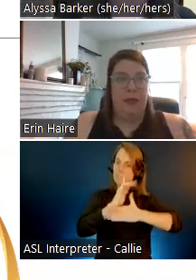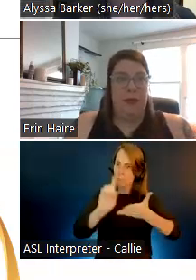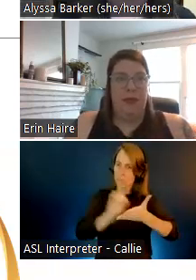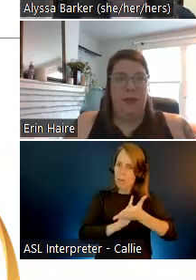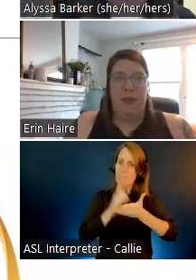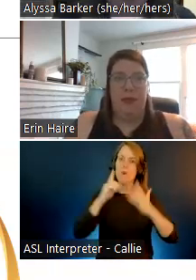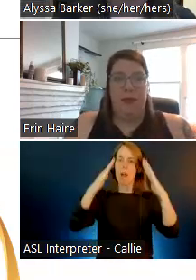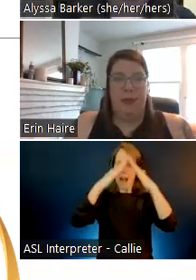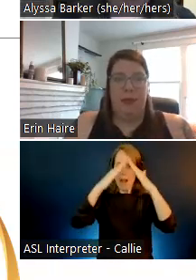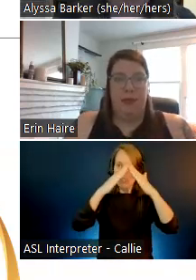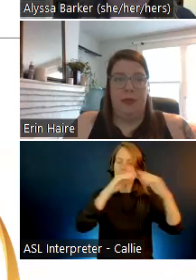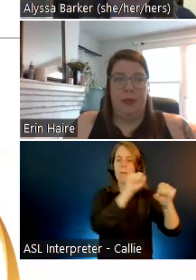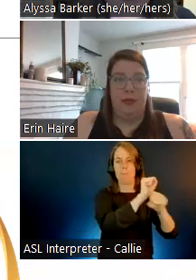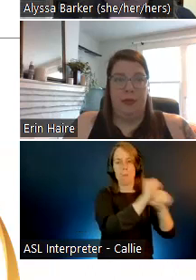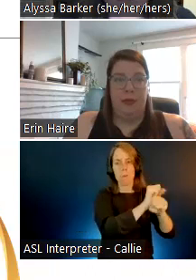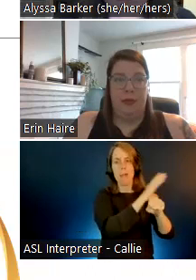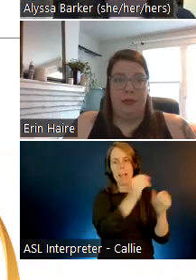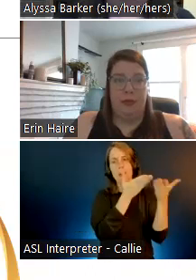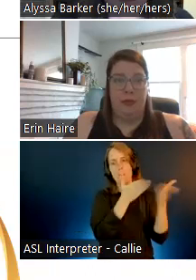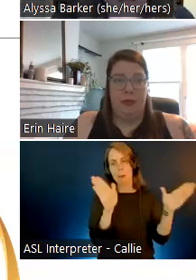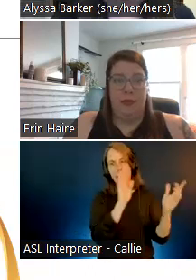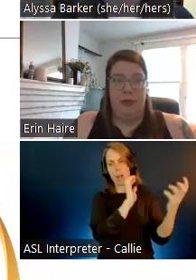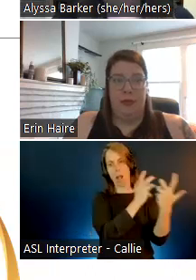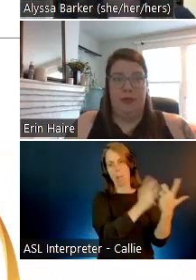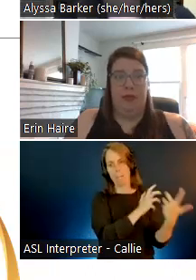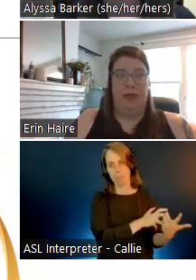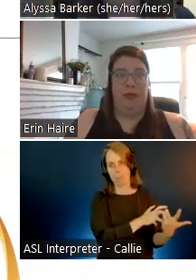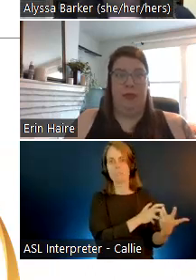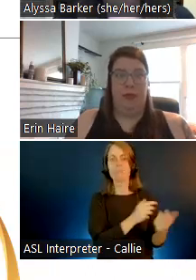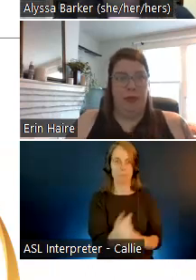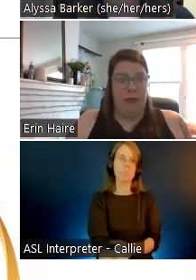we also try to foster a mutual understanding and respect among the people of South Carolina